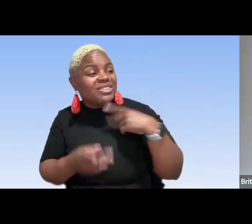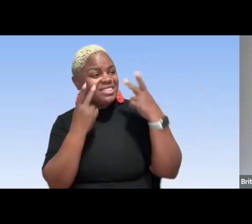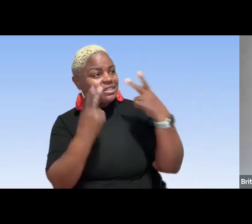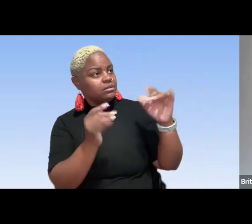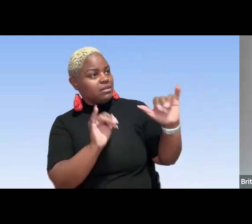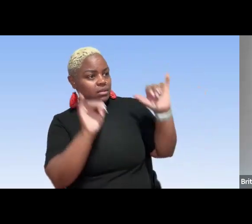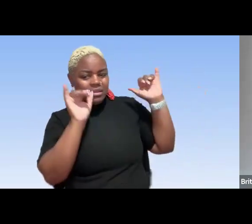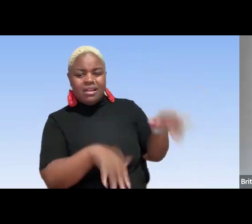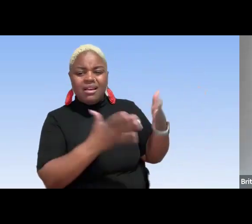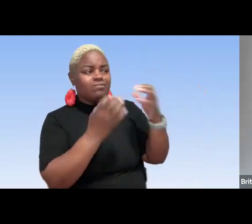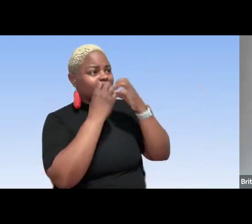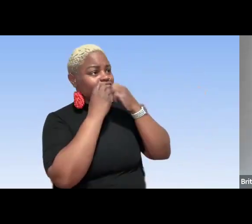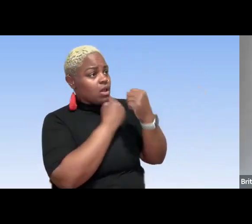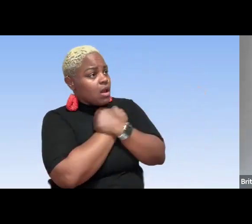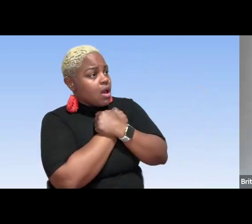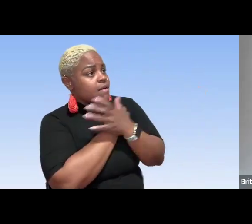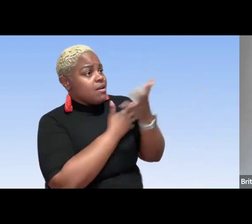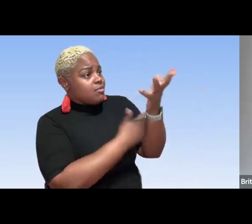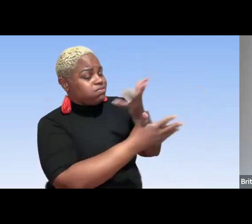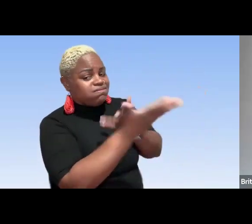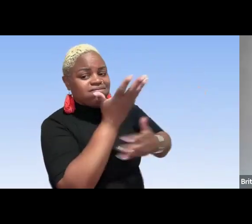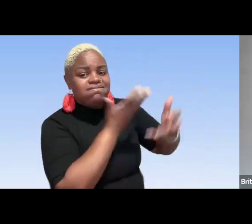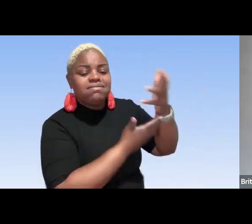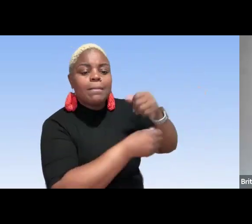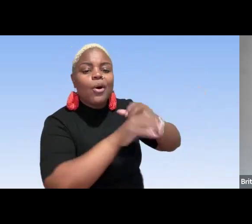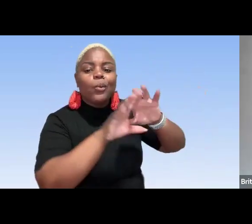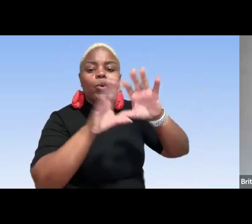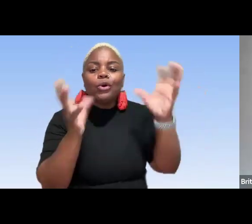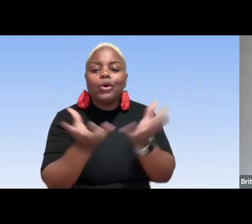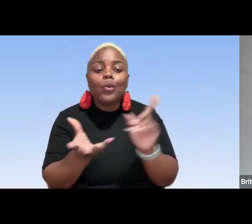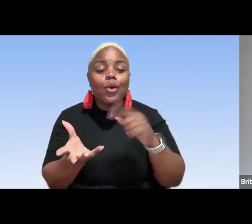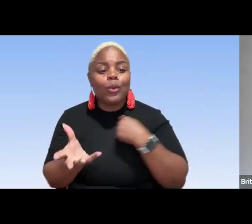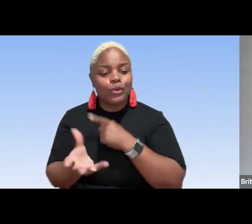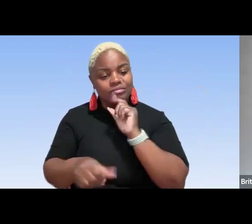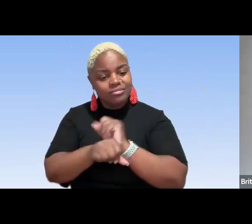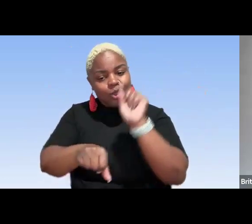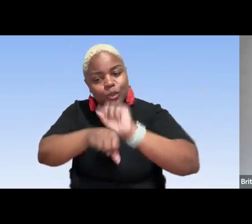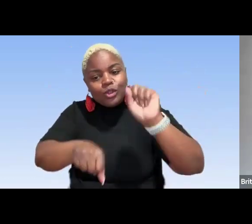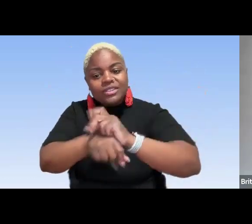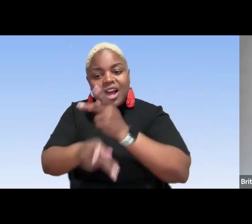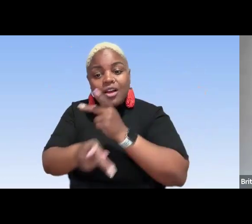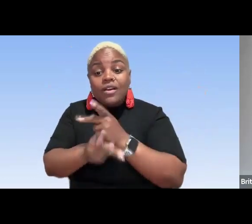This is about creating a world where the labor of care which sustained us, sustains us all, is acknowledged